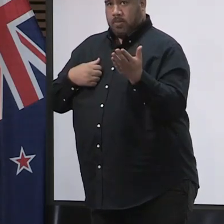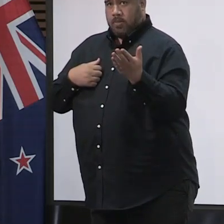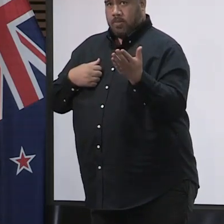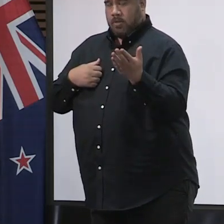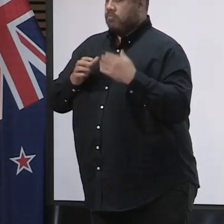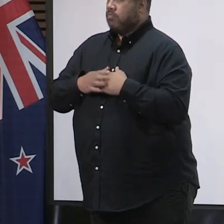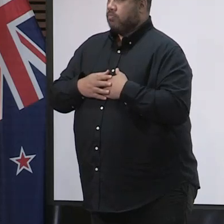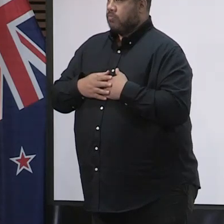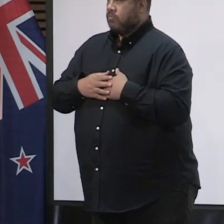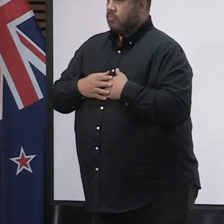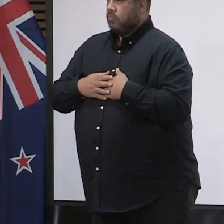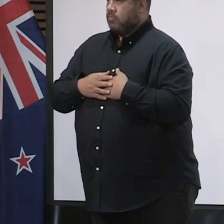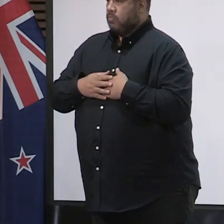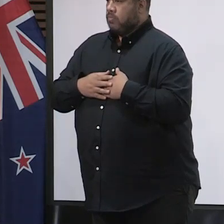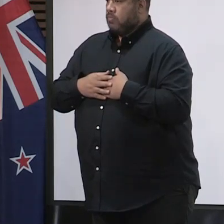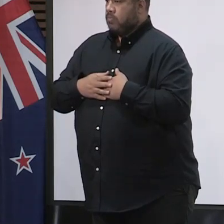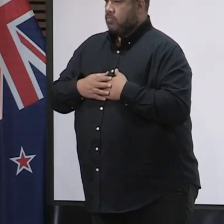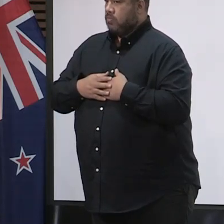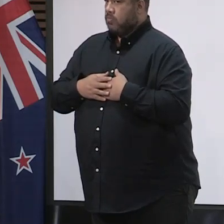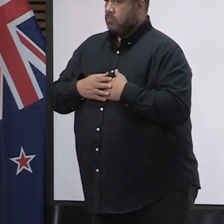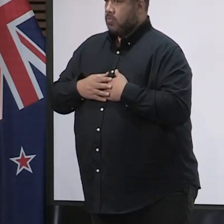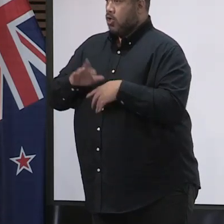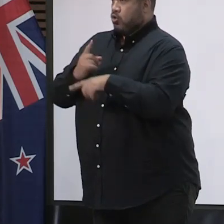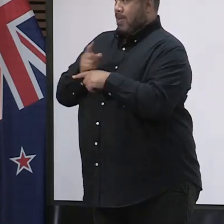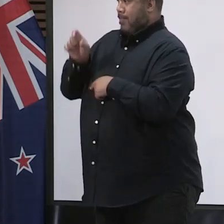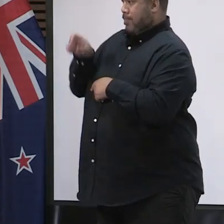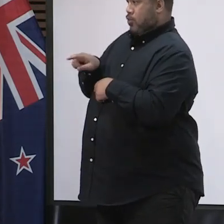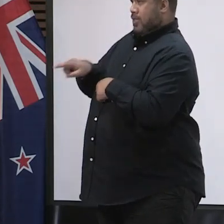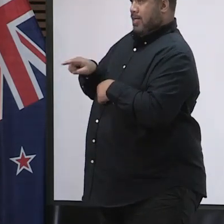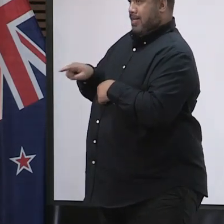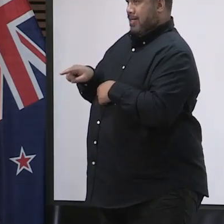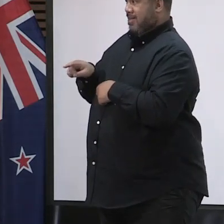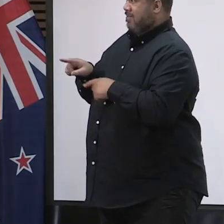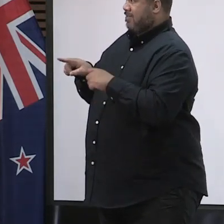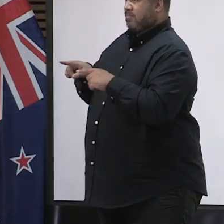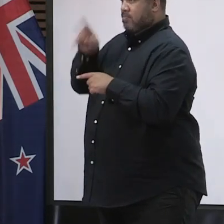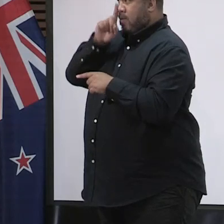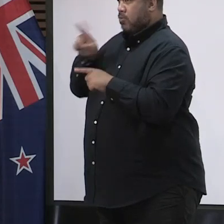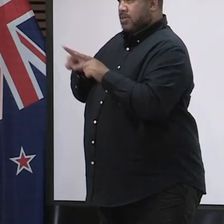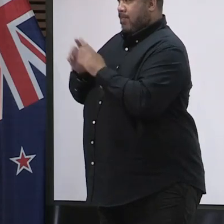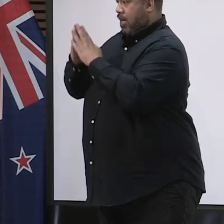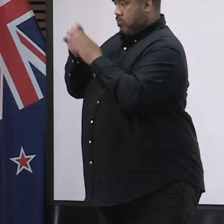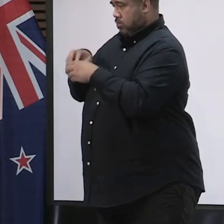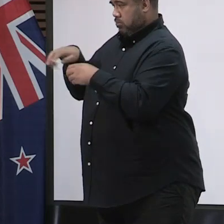household, there's the regime with the ministry for them to get funded temporary